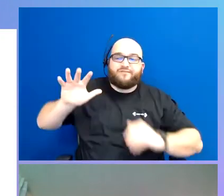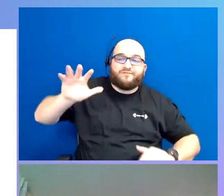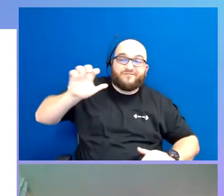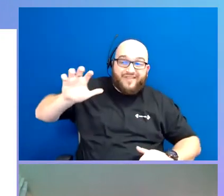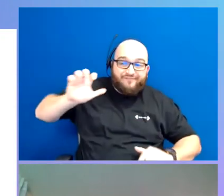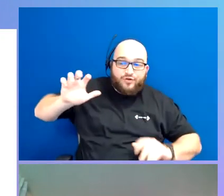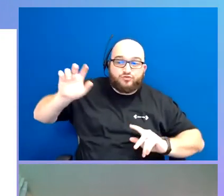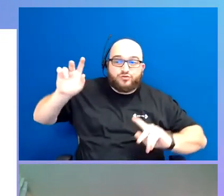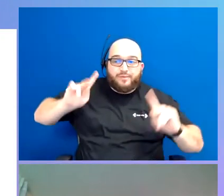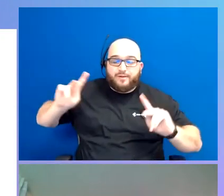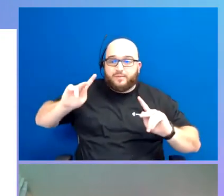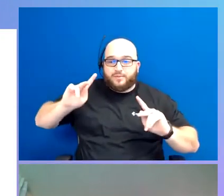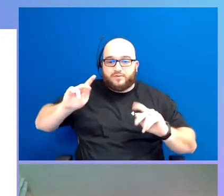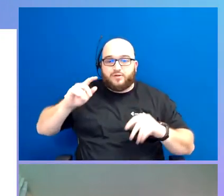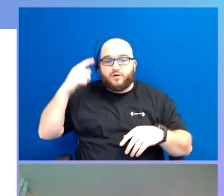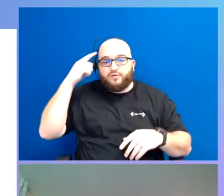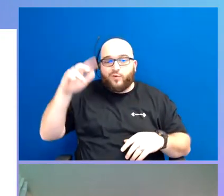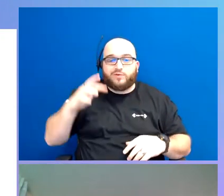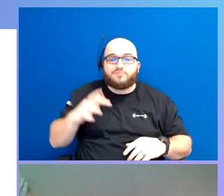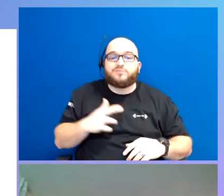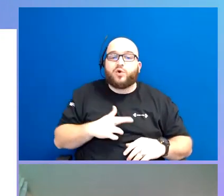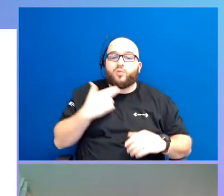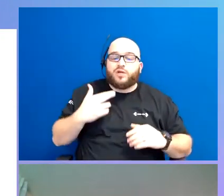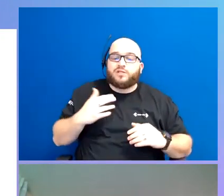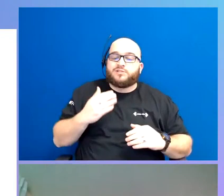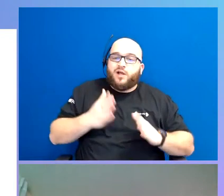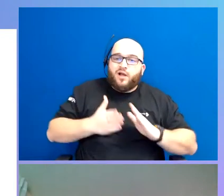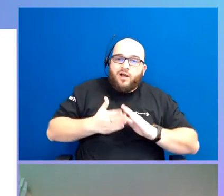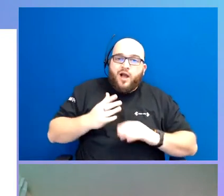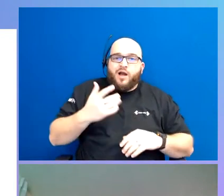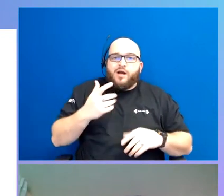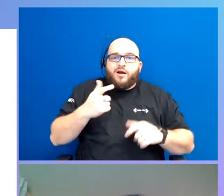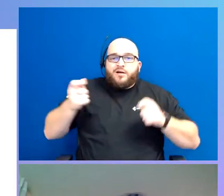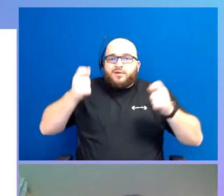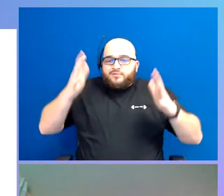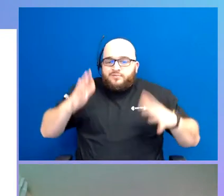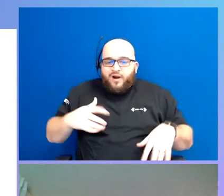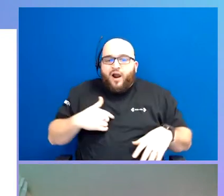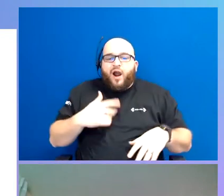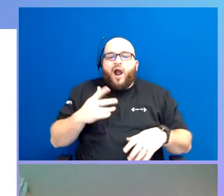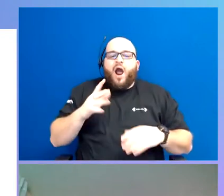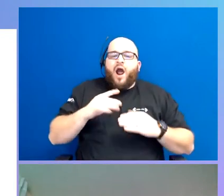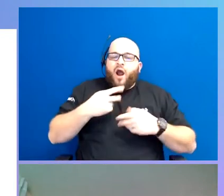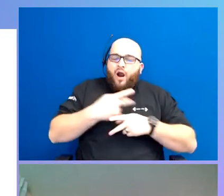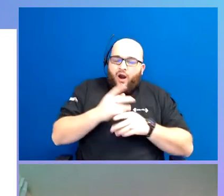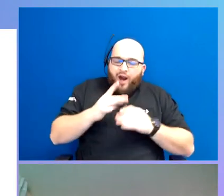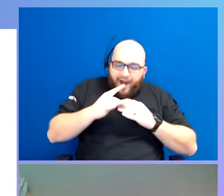for risk officers and developers , uh, product leads and all. So